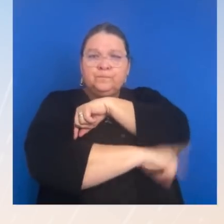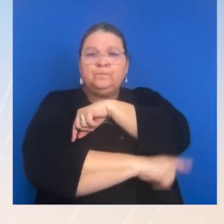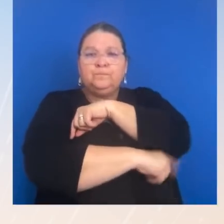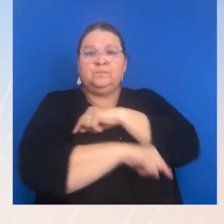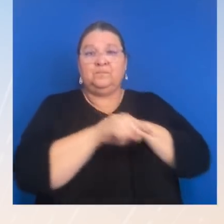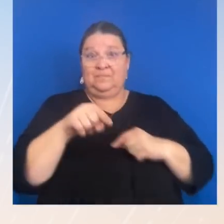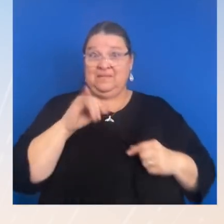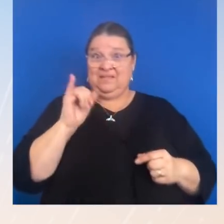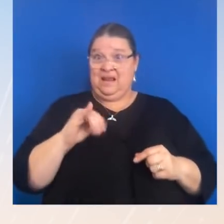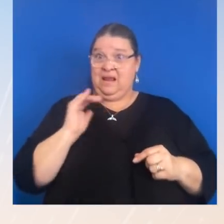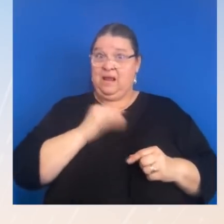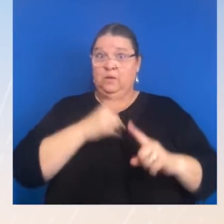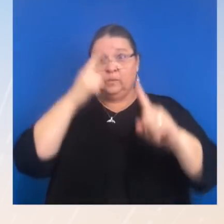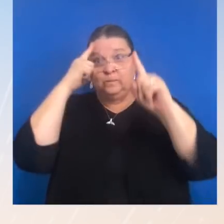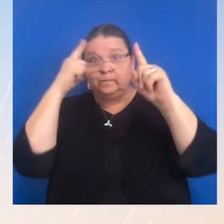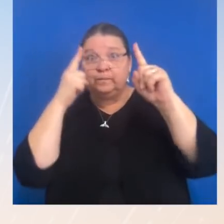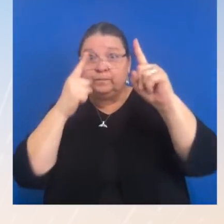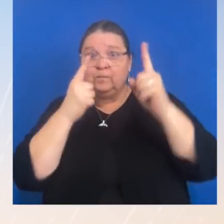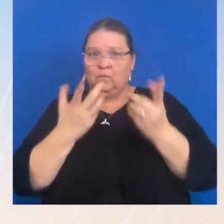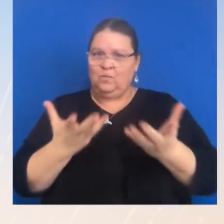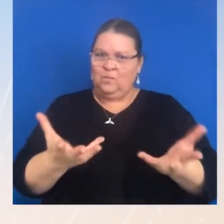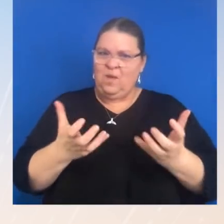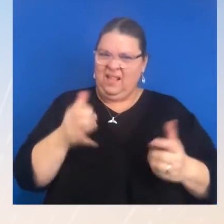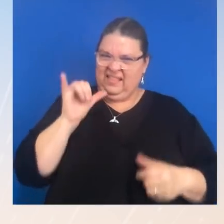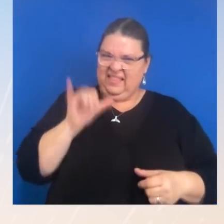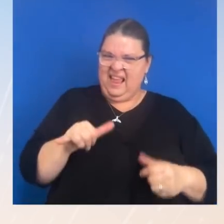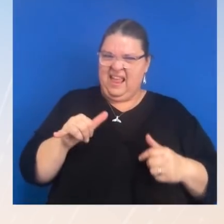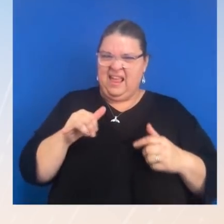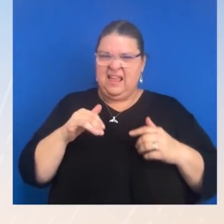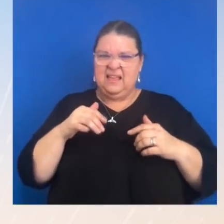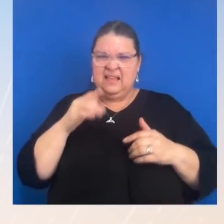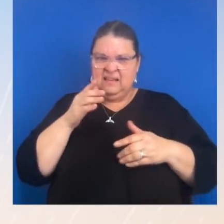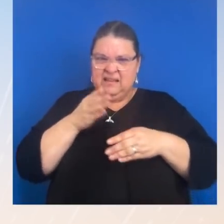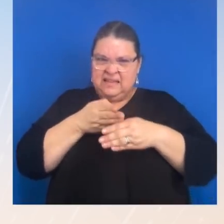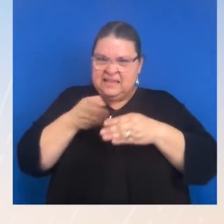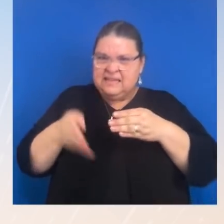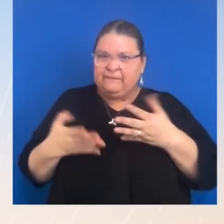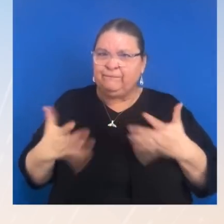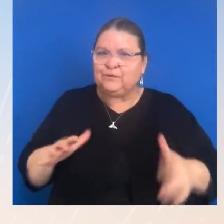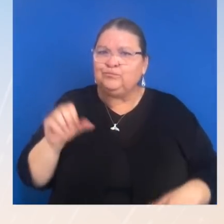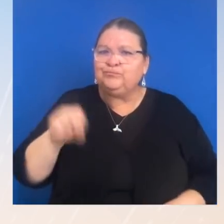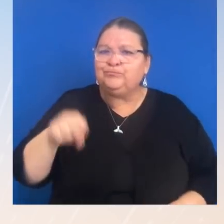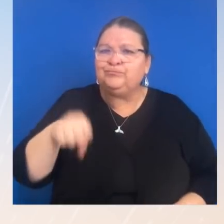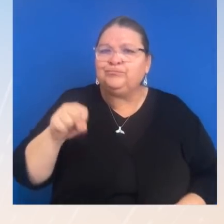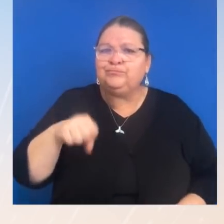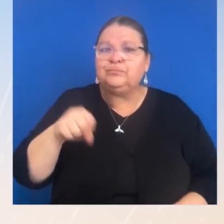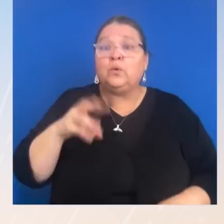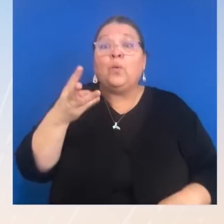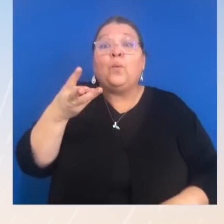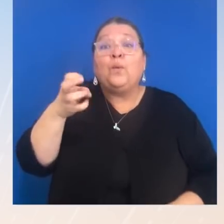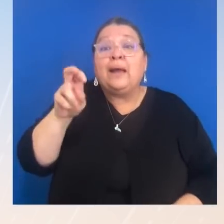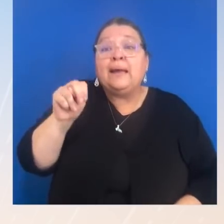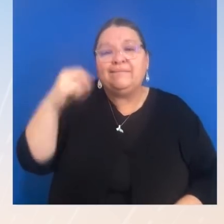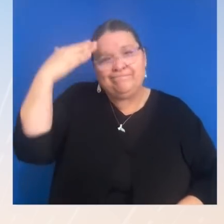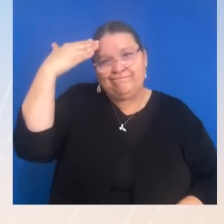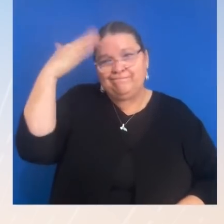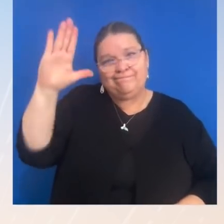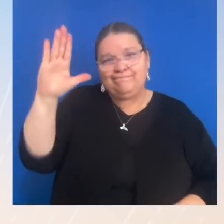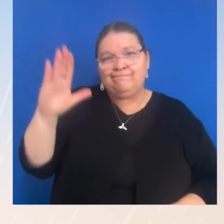I'm unfortunately not in the mind of President Putin, but in terms of the impact on his financial sector, the response from people who are close to him